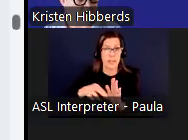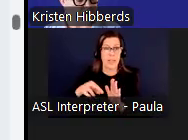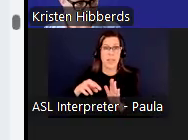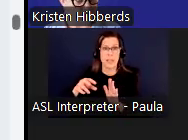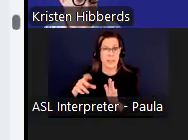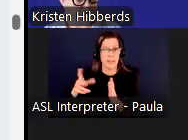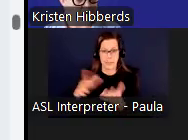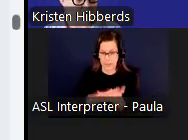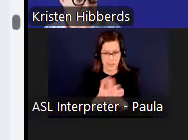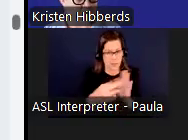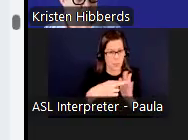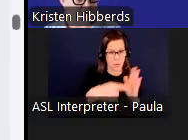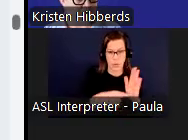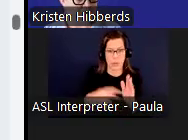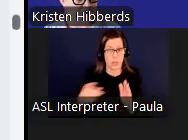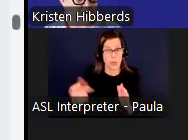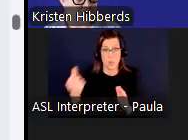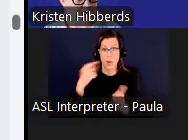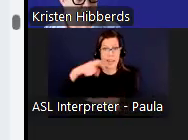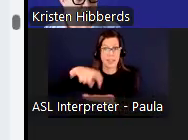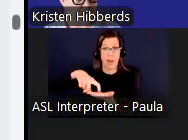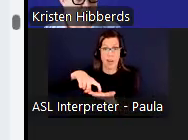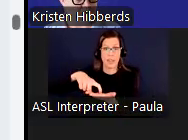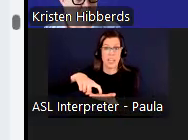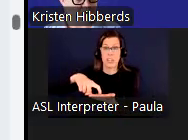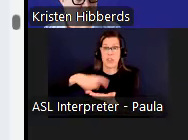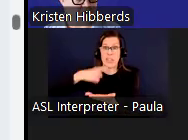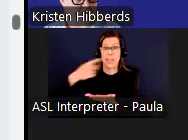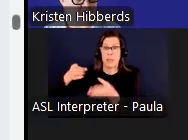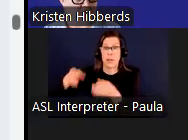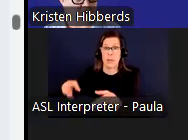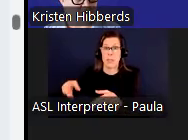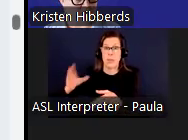acknowledge to a person that you are going to open an investigation.